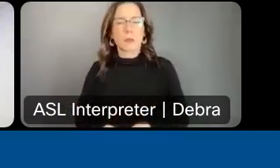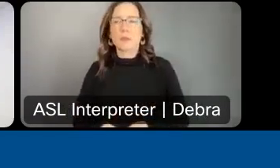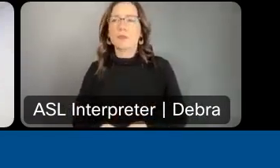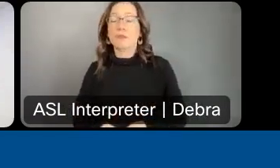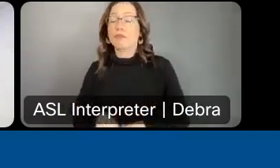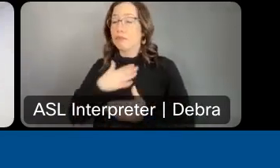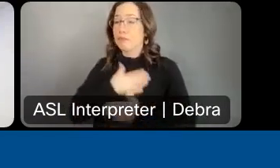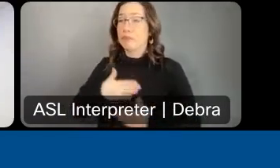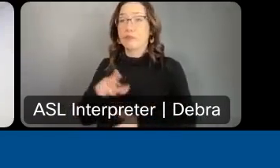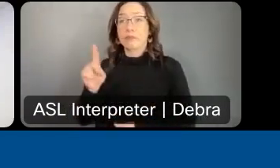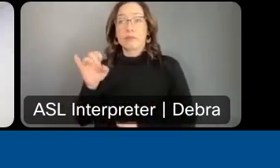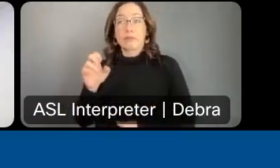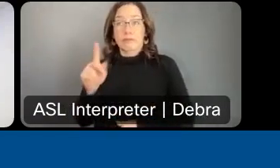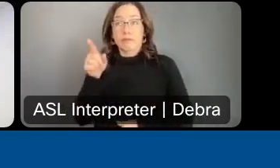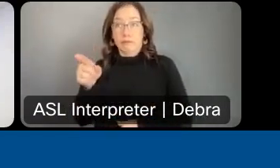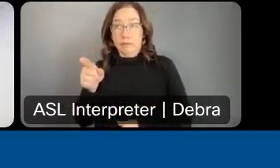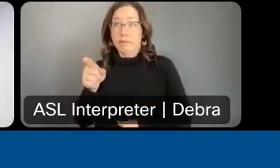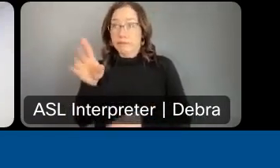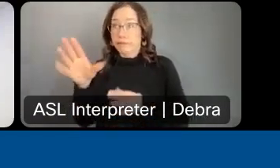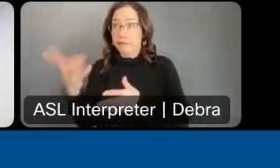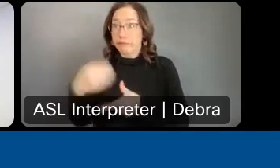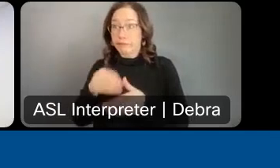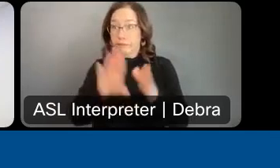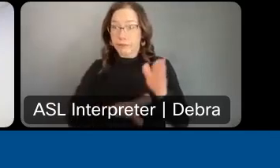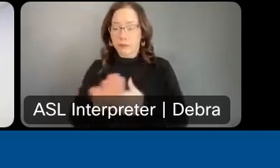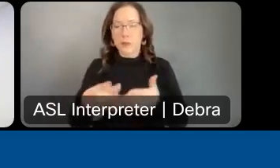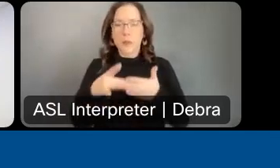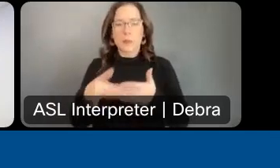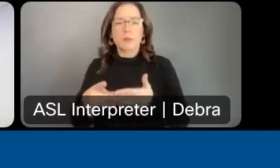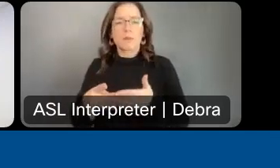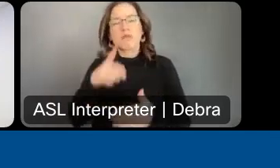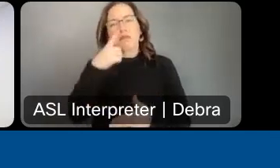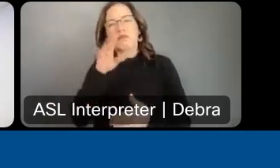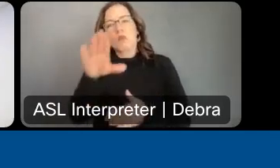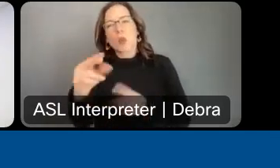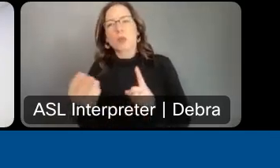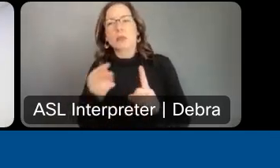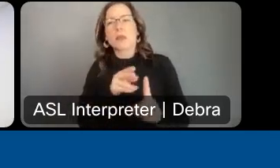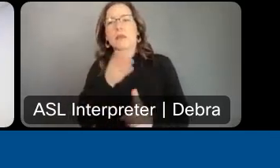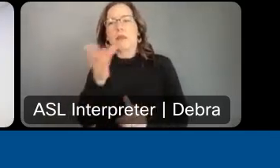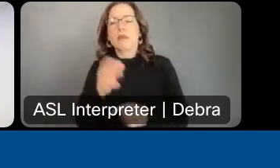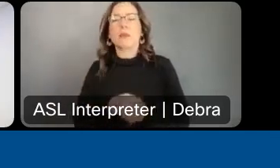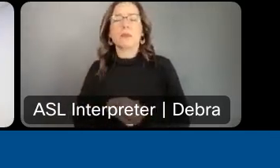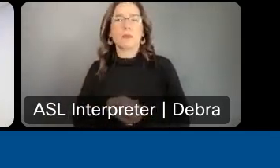Dick, you were also involved in the development of the guide. Share your perspectives a little bit about you but also why